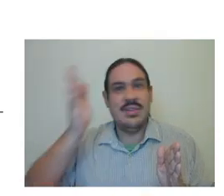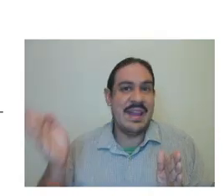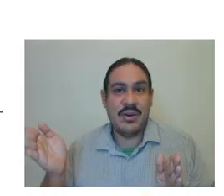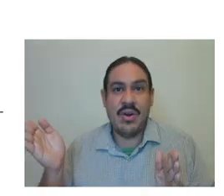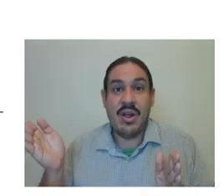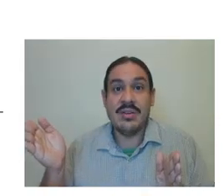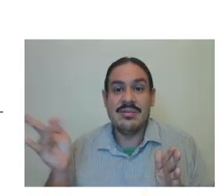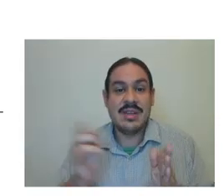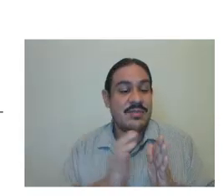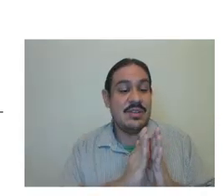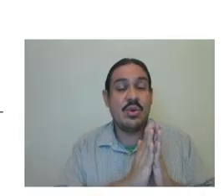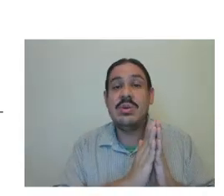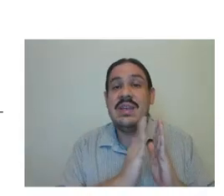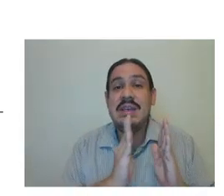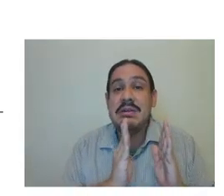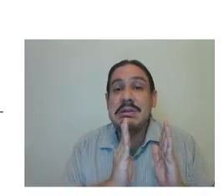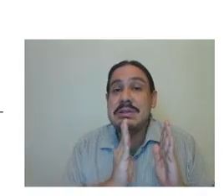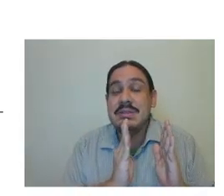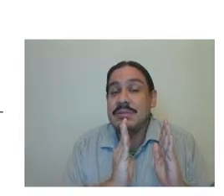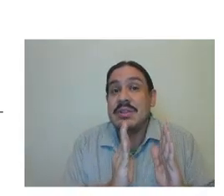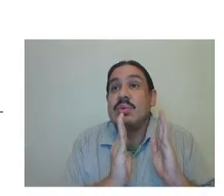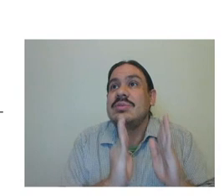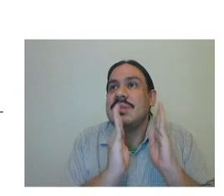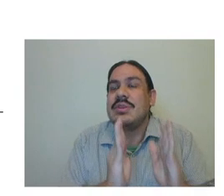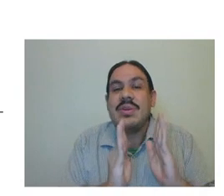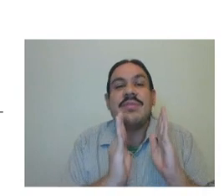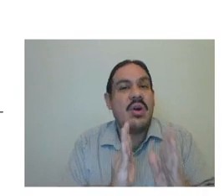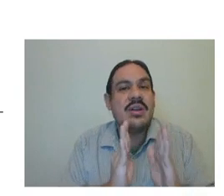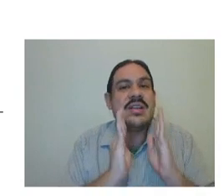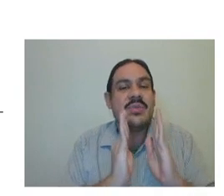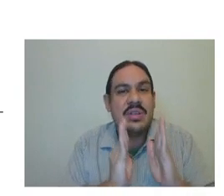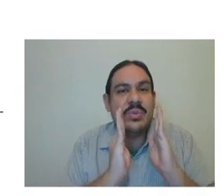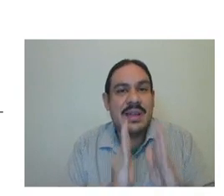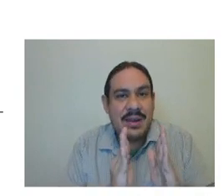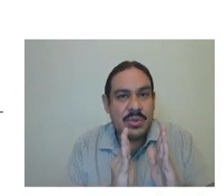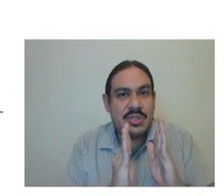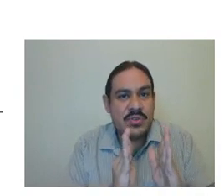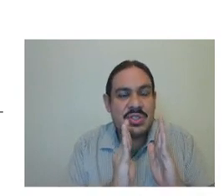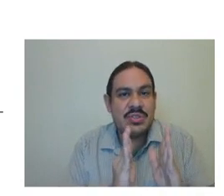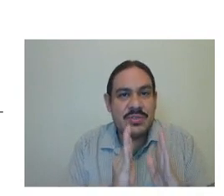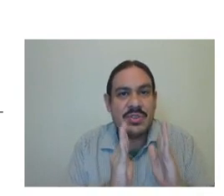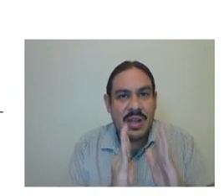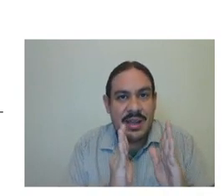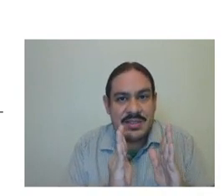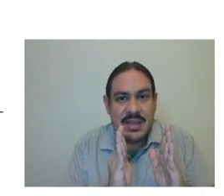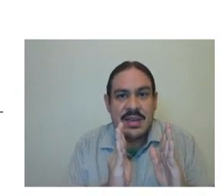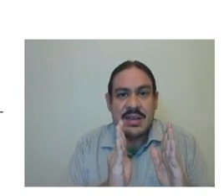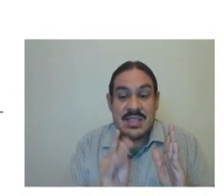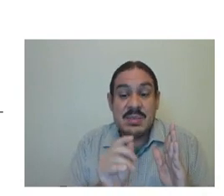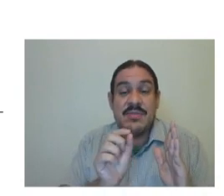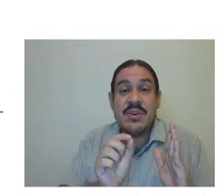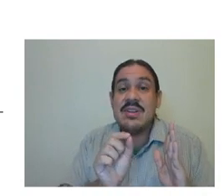to learn one when they're teenagers for example so it's important to identify them as